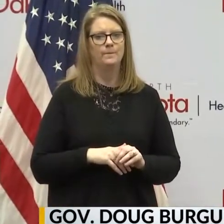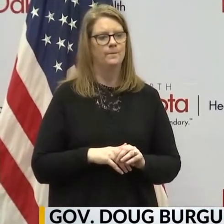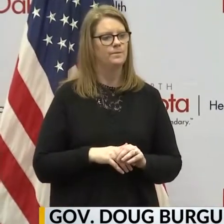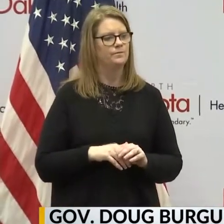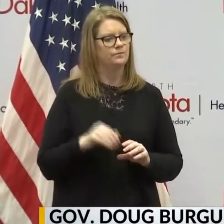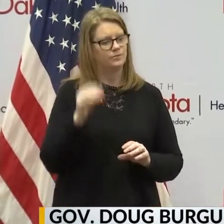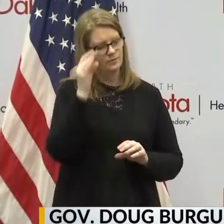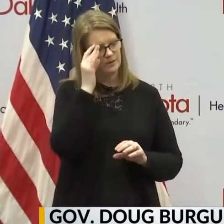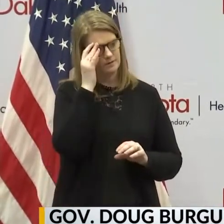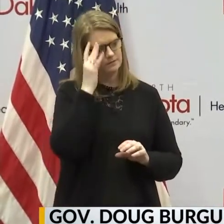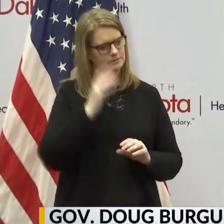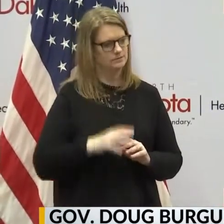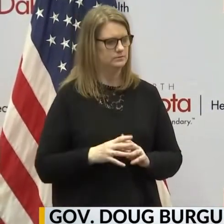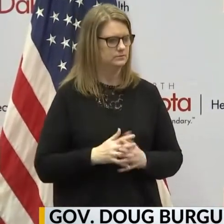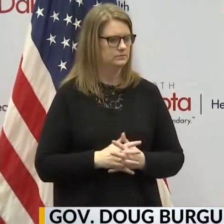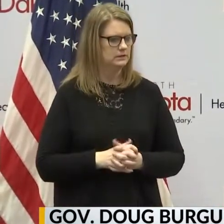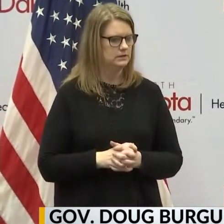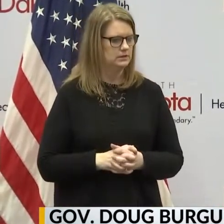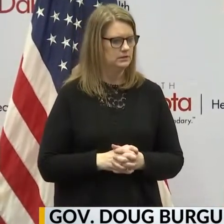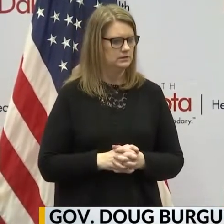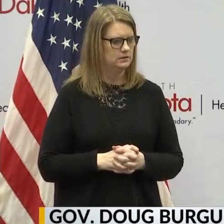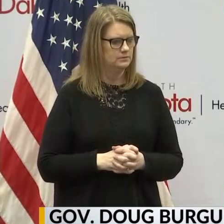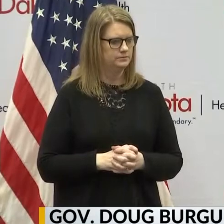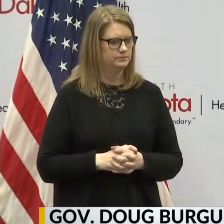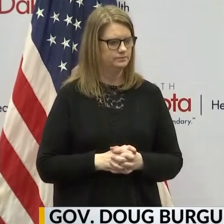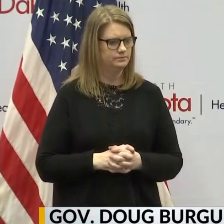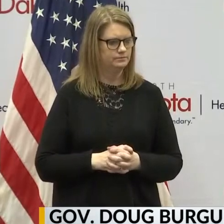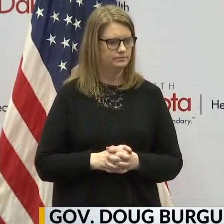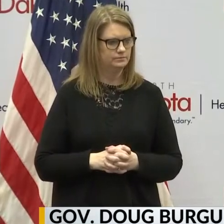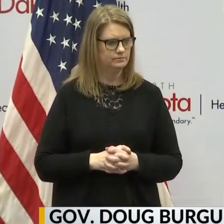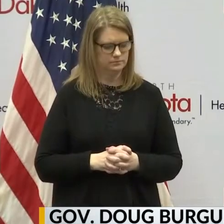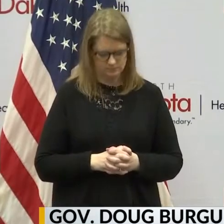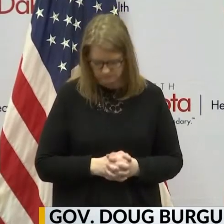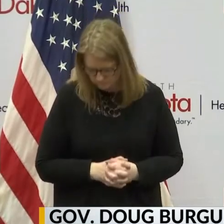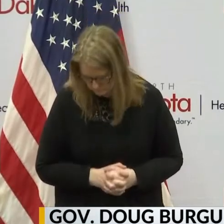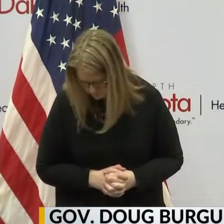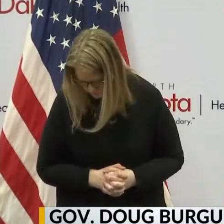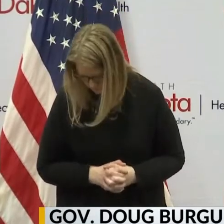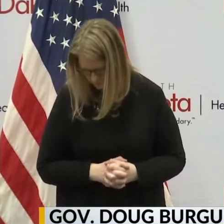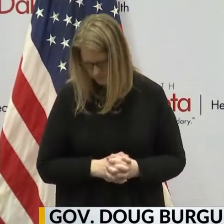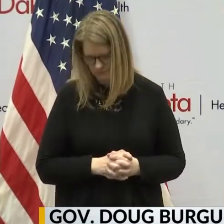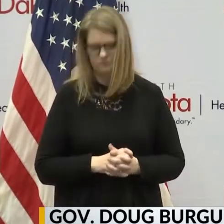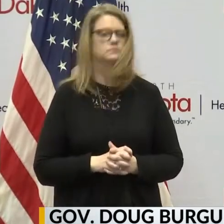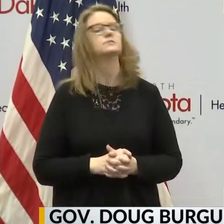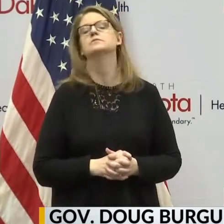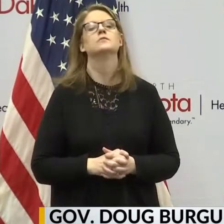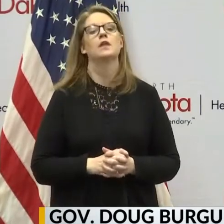THE GOVERNORS. THANK YOU, GENERAL DOHRMANN.